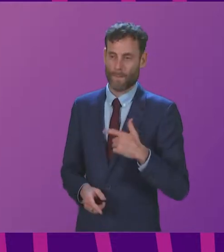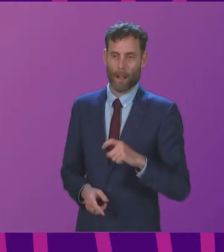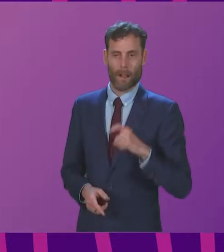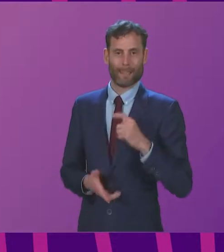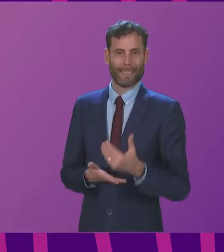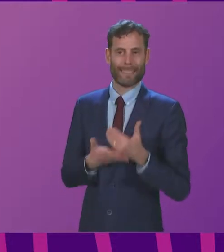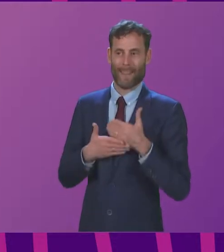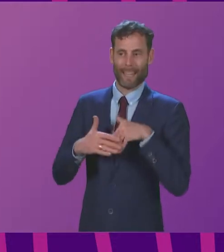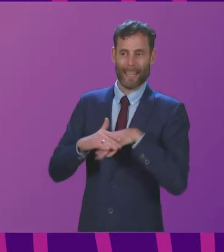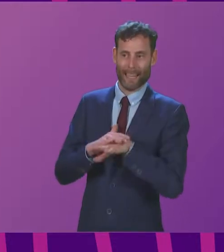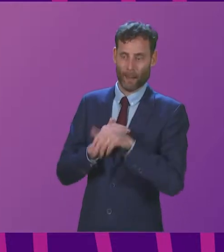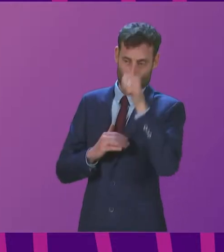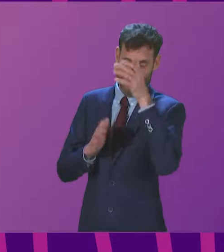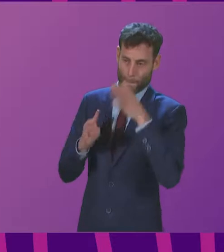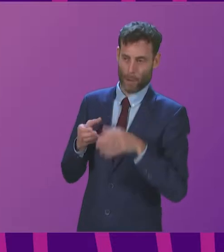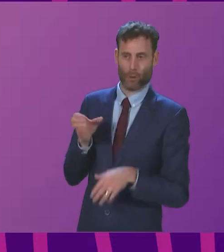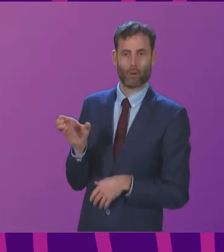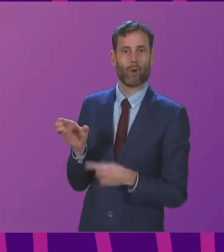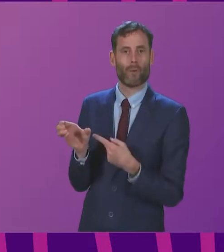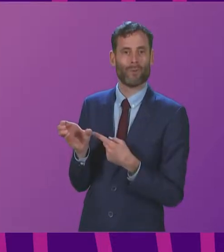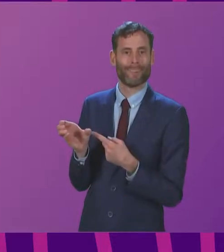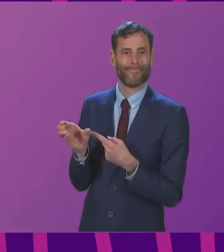that there are very worried vulnerable people out there who are our constituents.